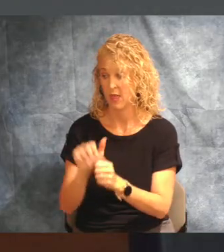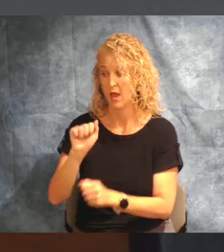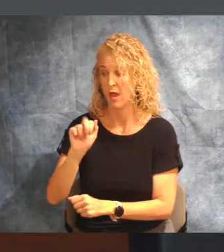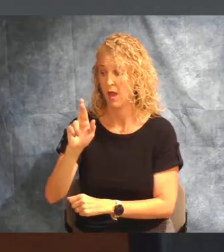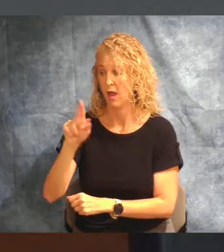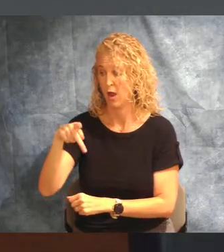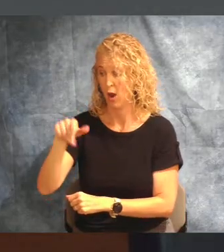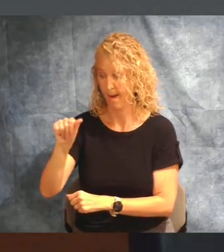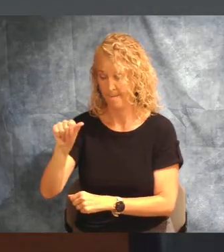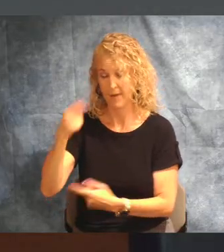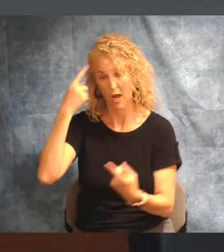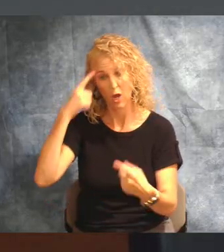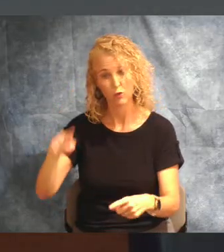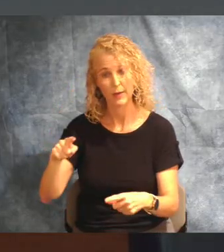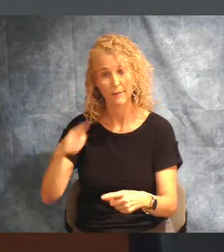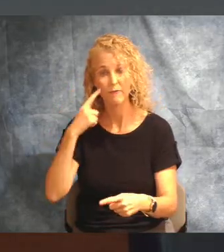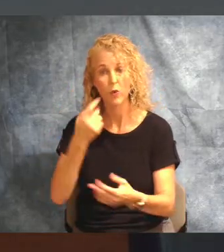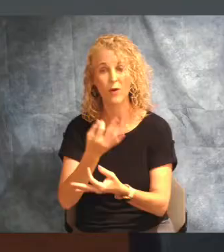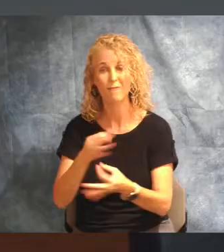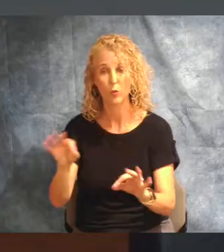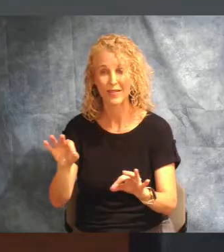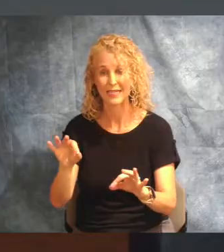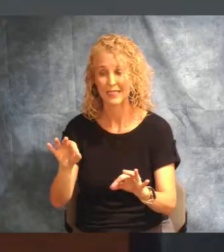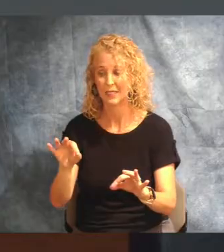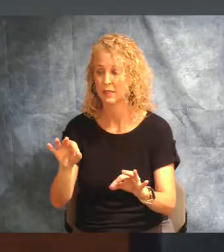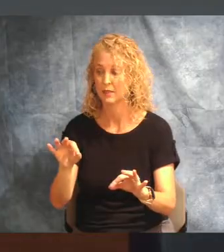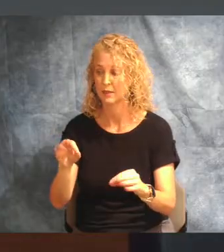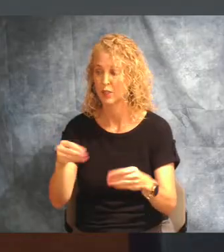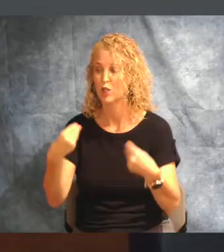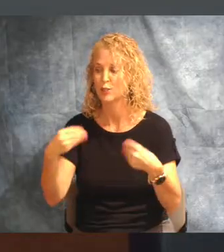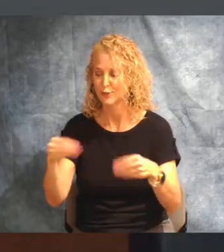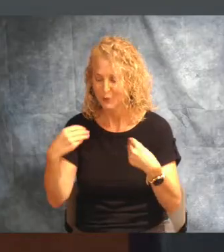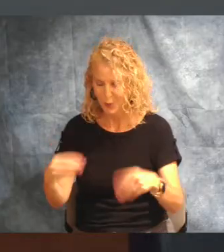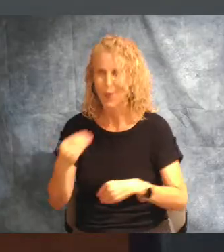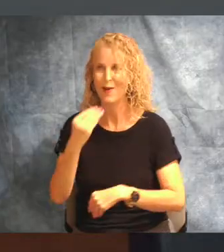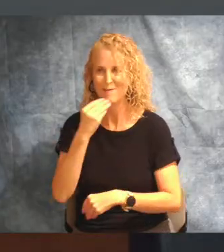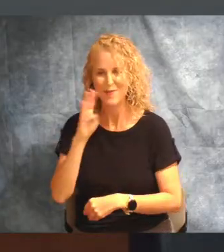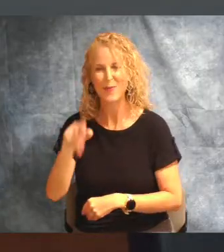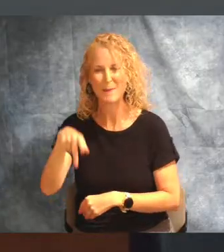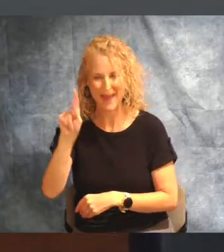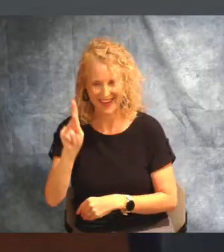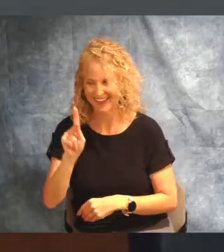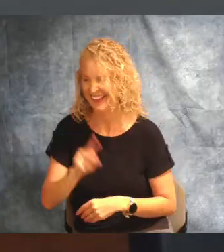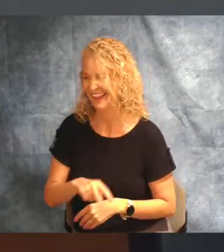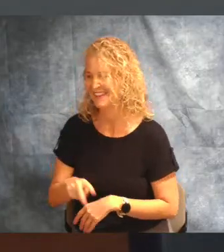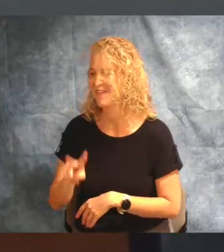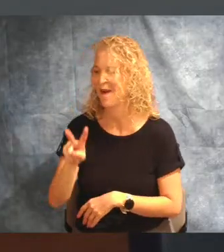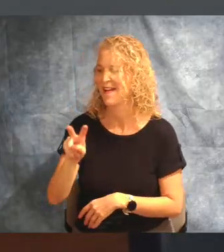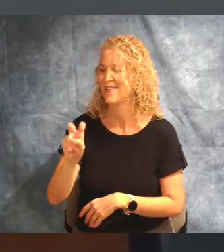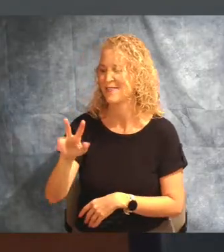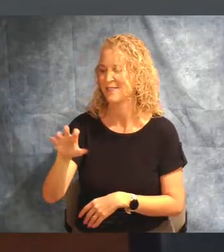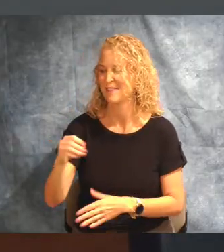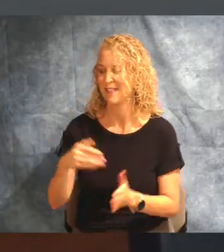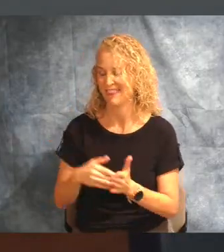with the Freestore Foodbank for $250,000. Item number seven is a budget adjustment